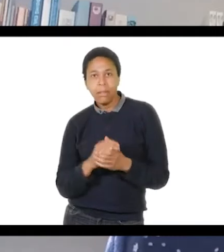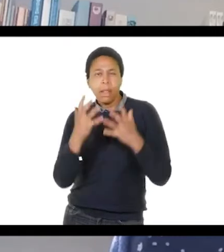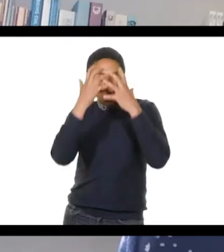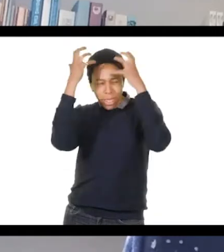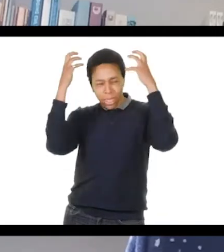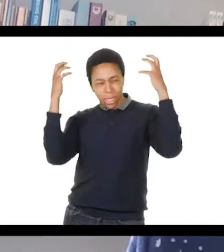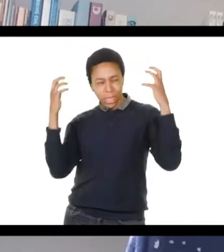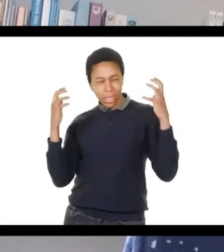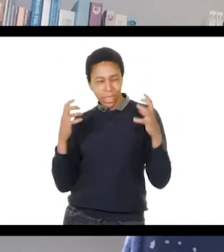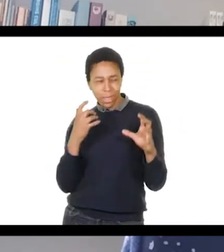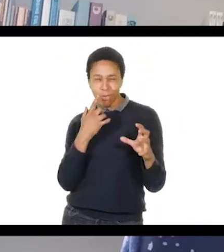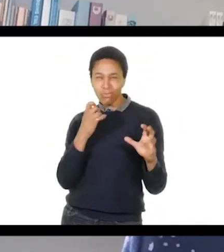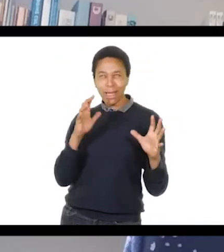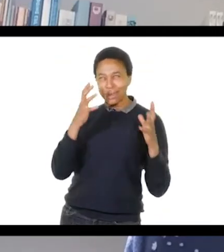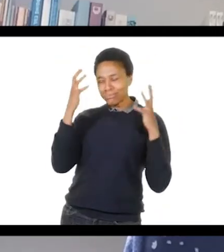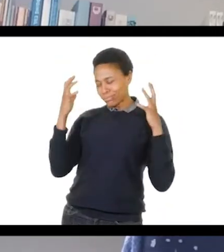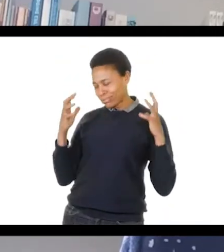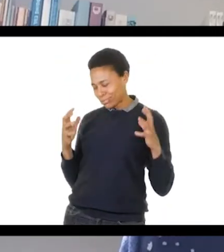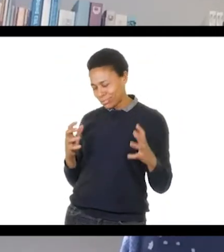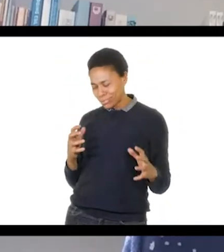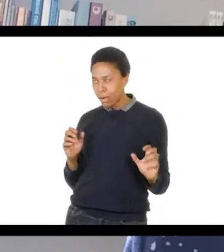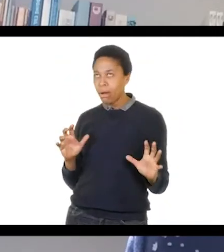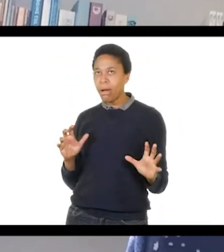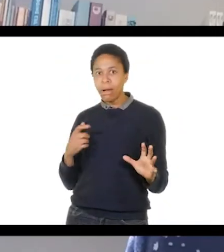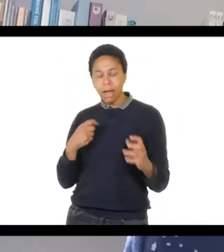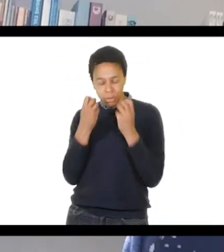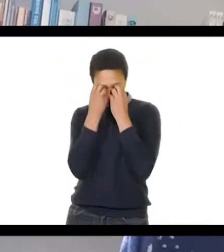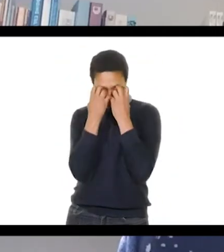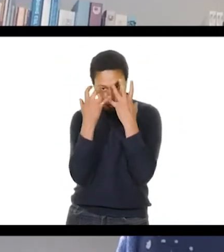And that mass of shiny red hair, your glorious mane,